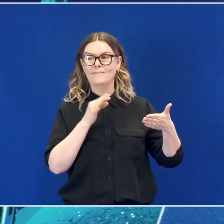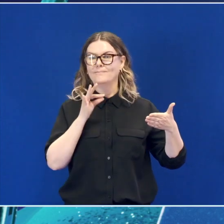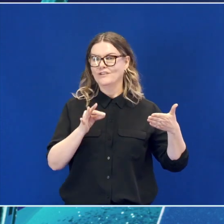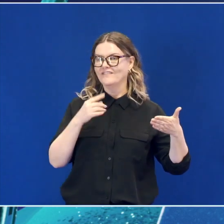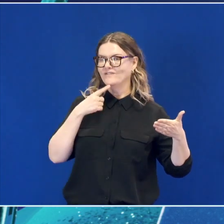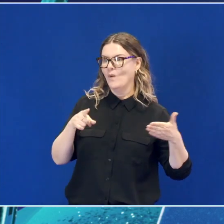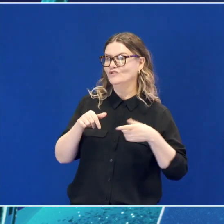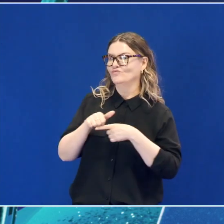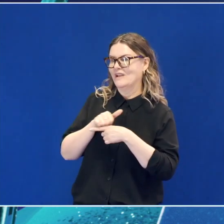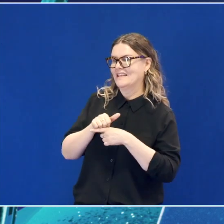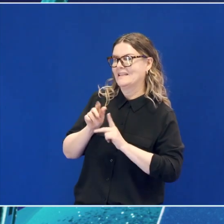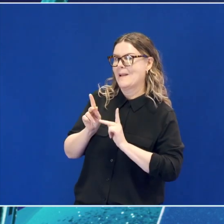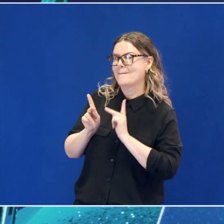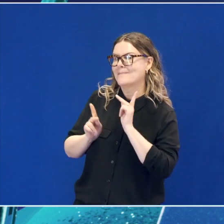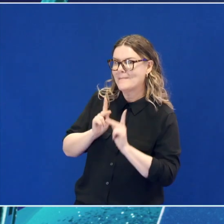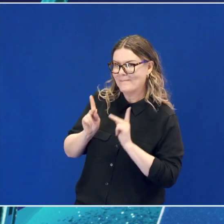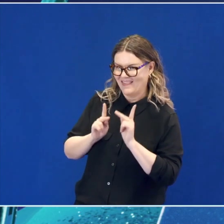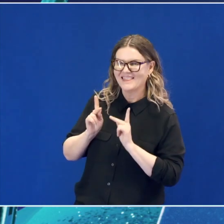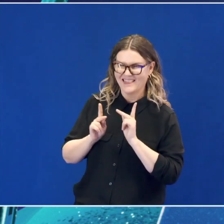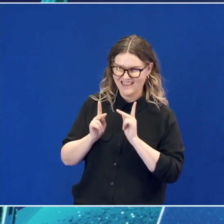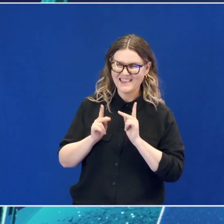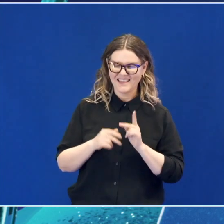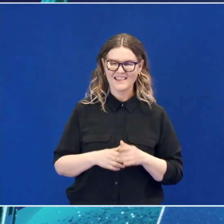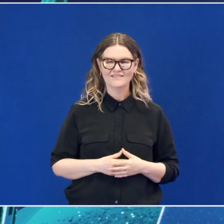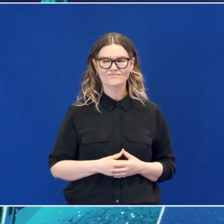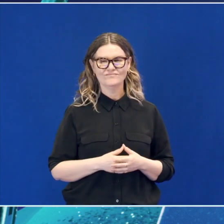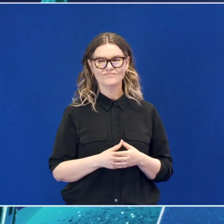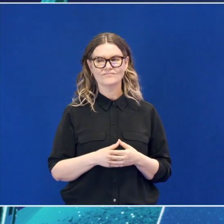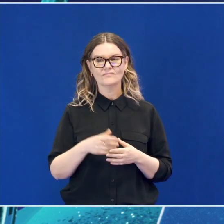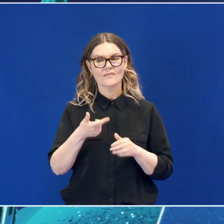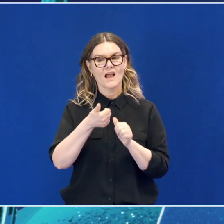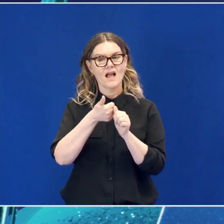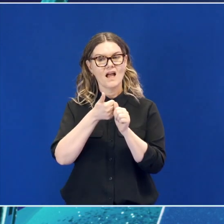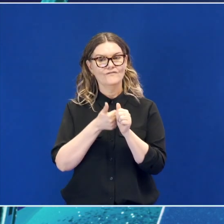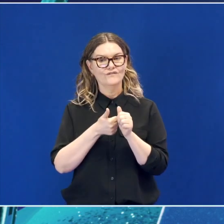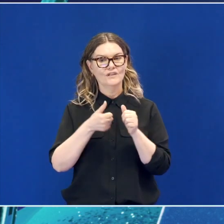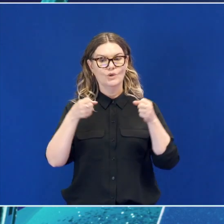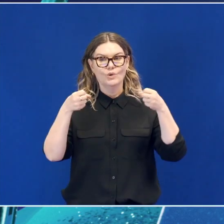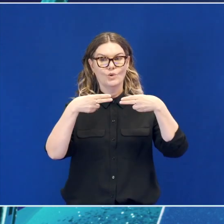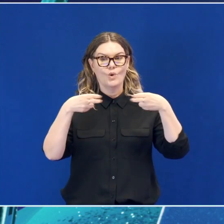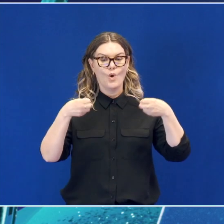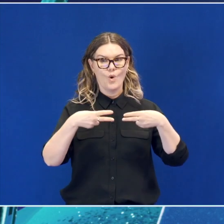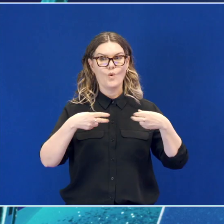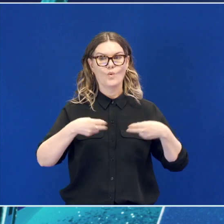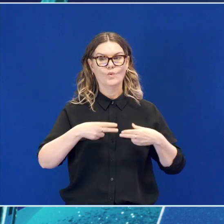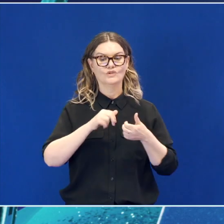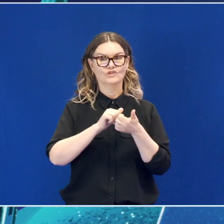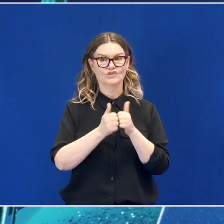if every code change that you shift in your organization has to go through a PR process and you're getting feedback to your developers and just-in-time training,